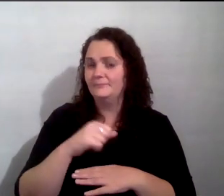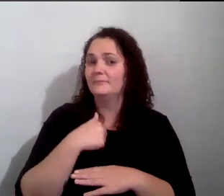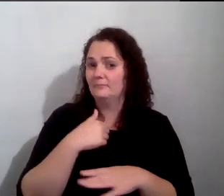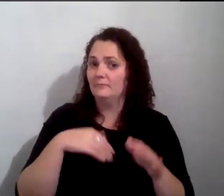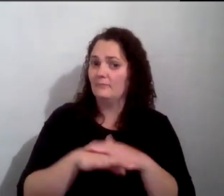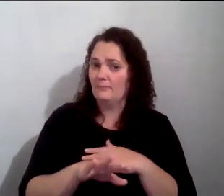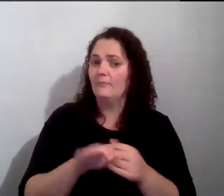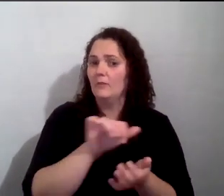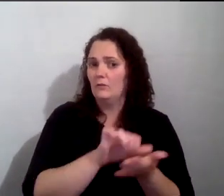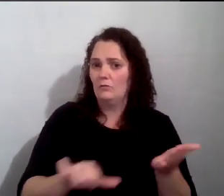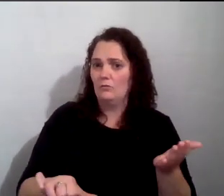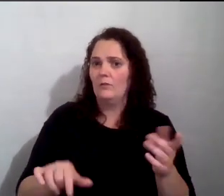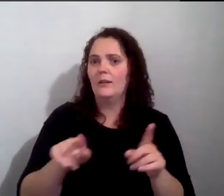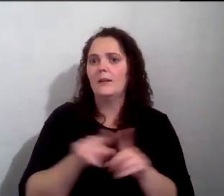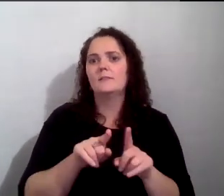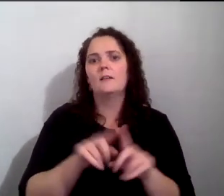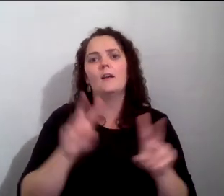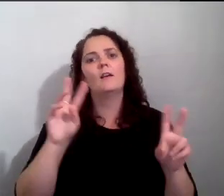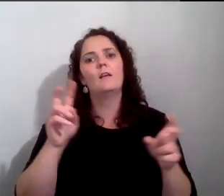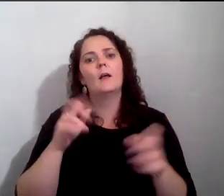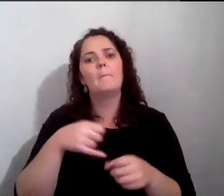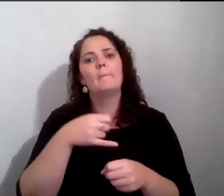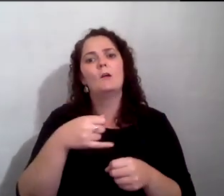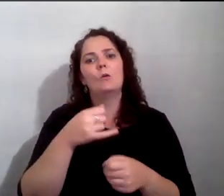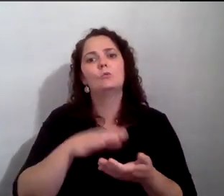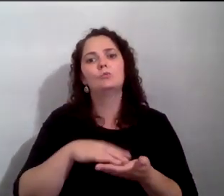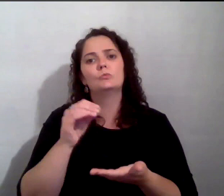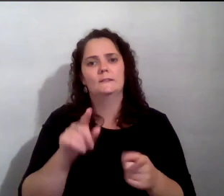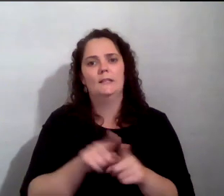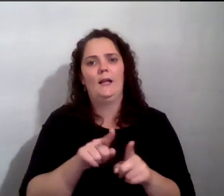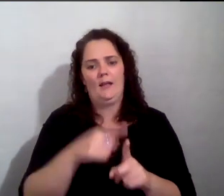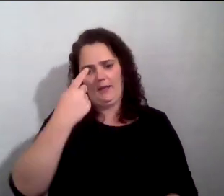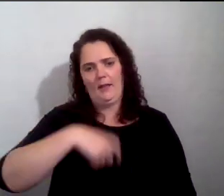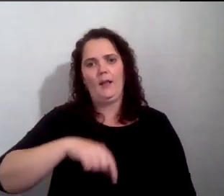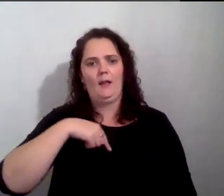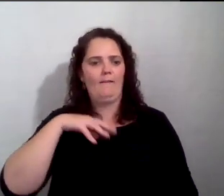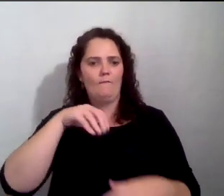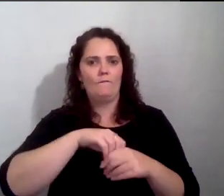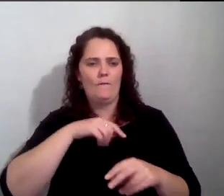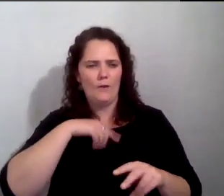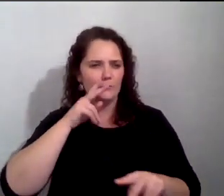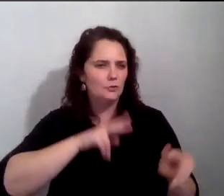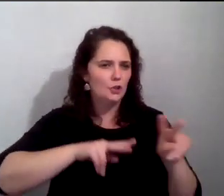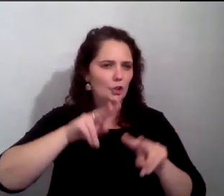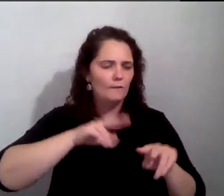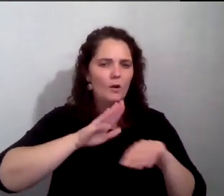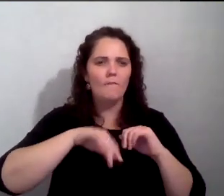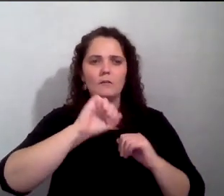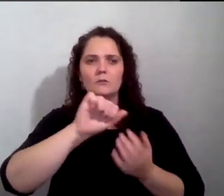process? Yes I was able to access the surgery, so I sat on the side much in the manner of say a medical student who's observing